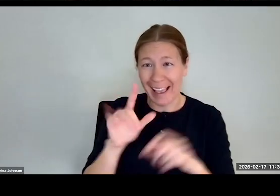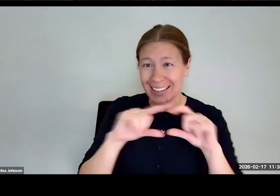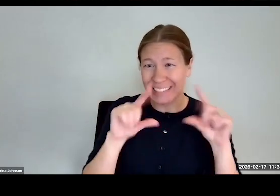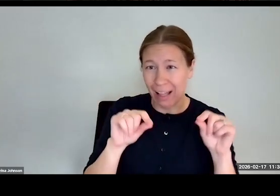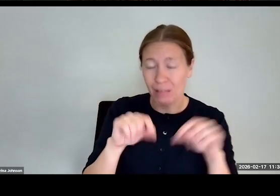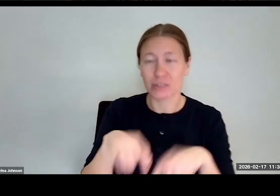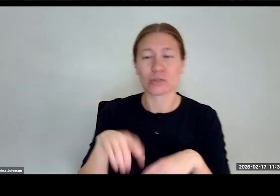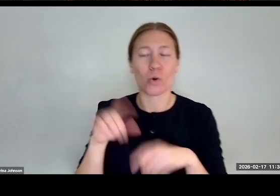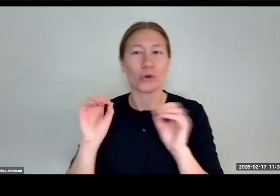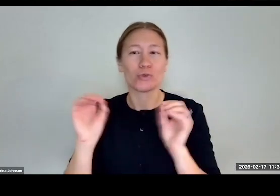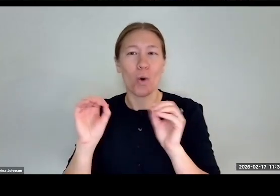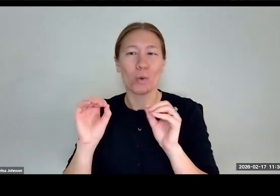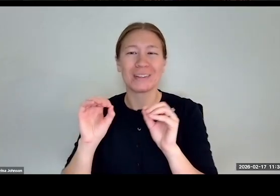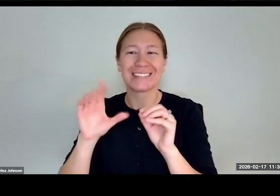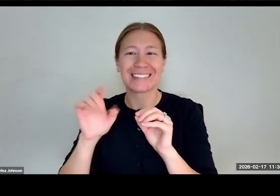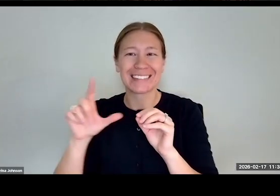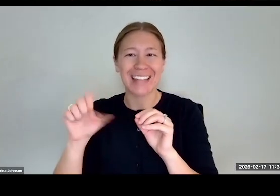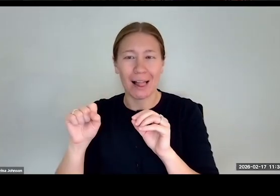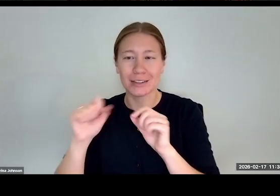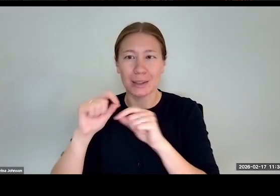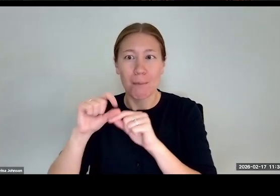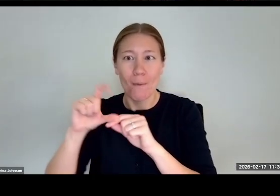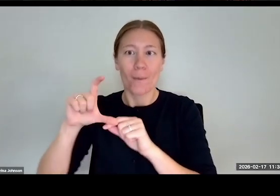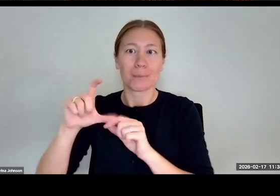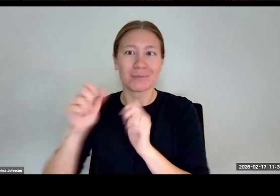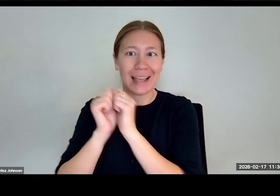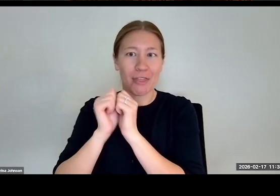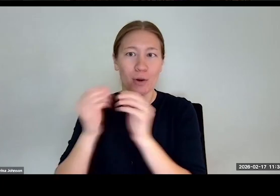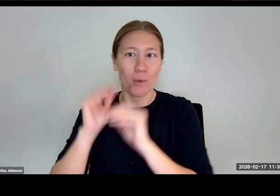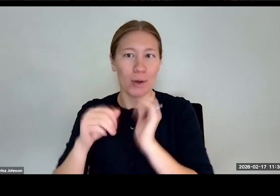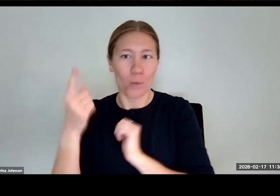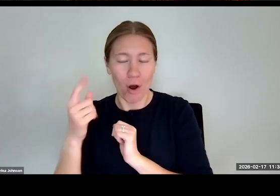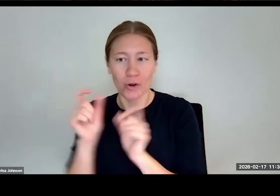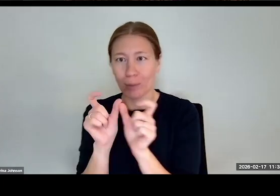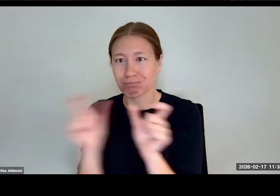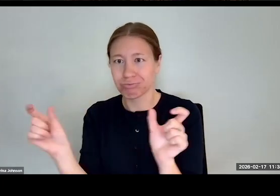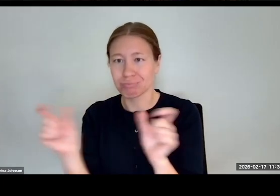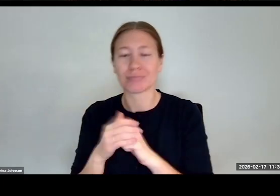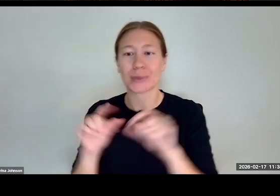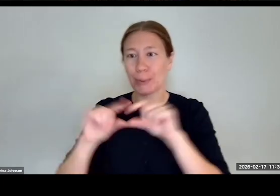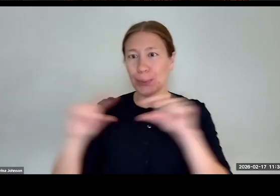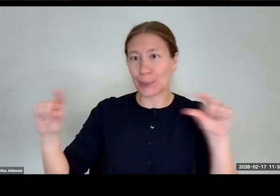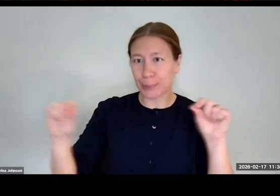These are problematic for assistive technology users. This is because if a user encounters a blank cell,